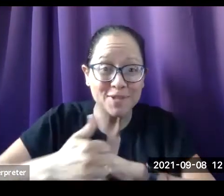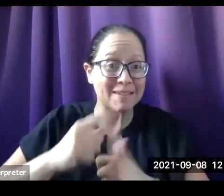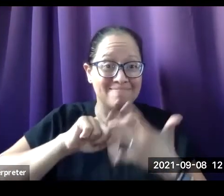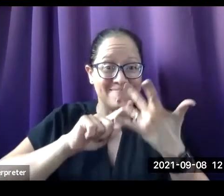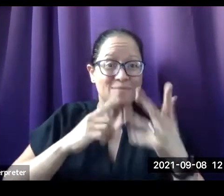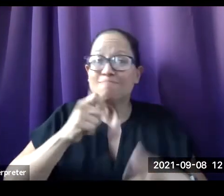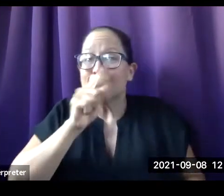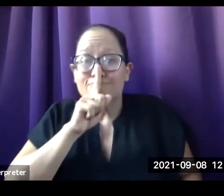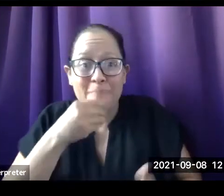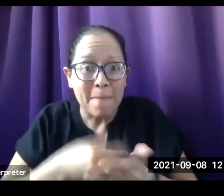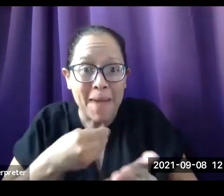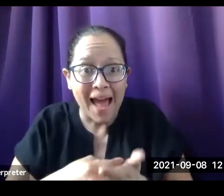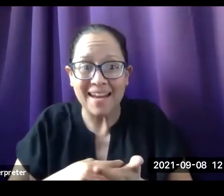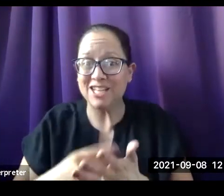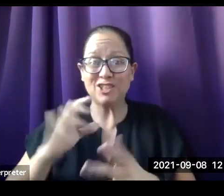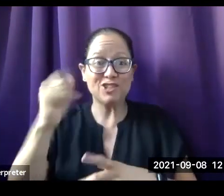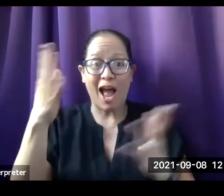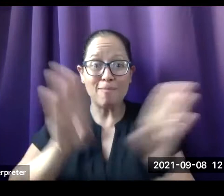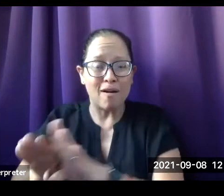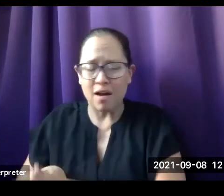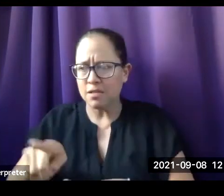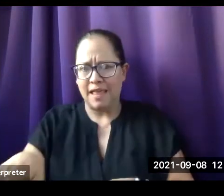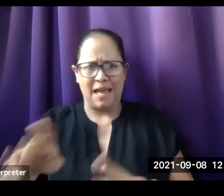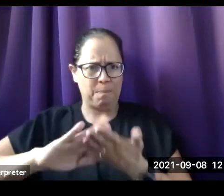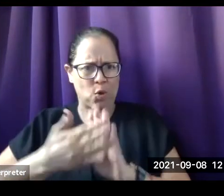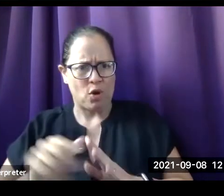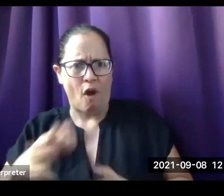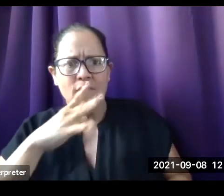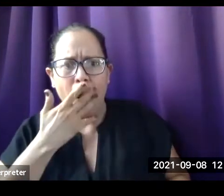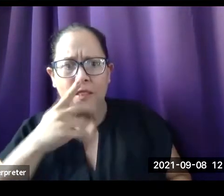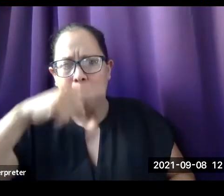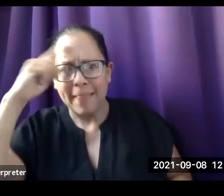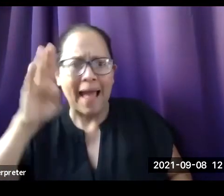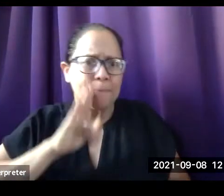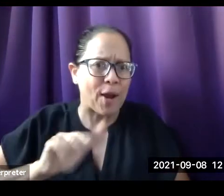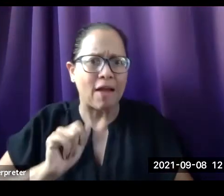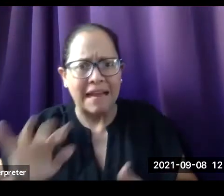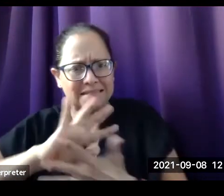to being able to manage this disease. That is the reality of any pandemic.